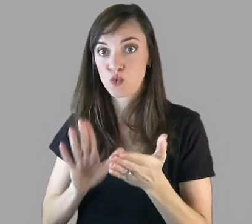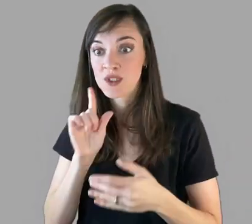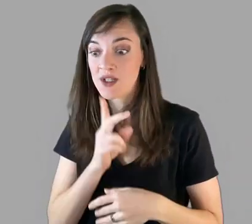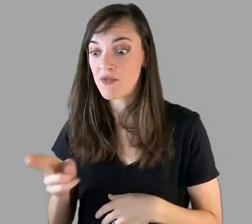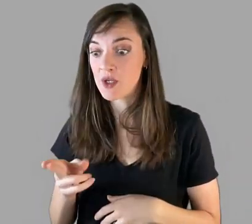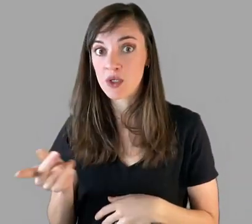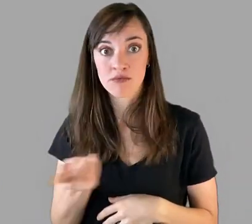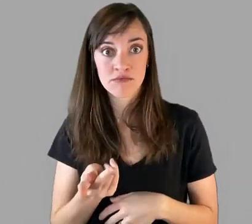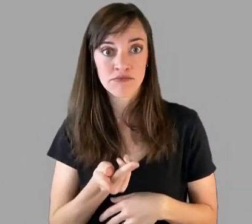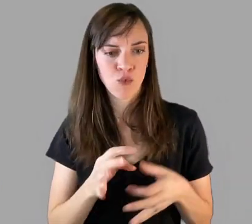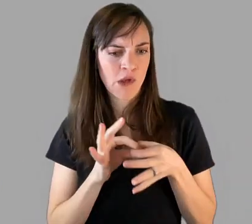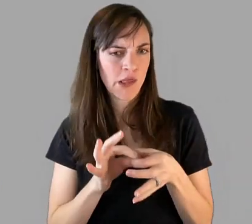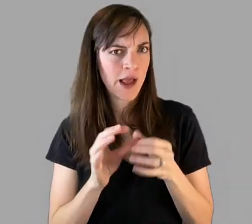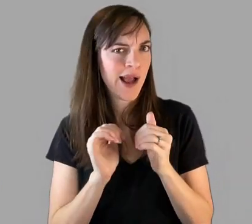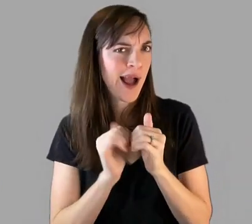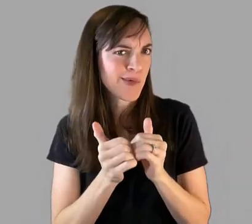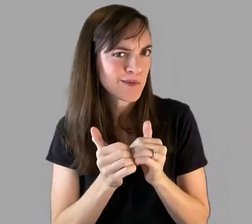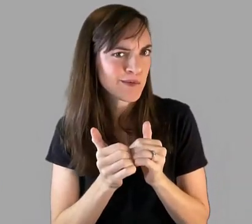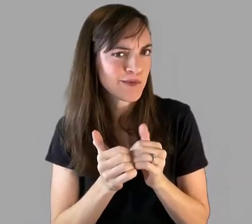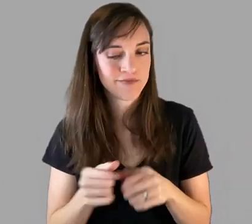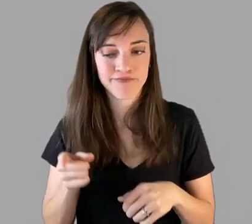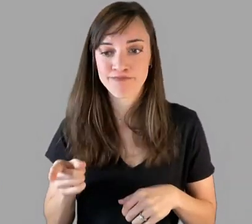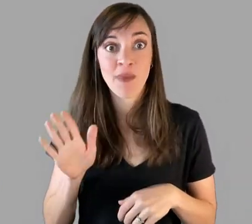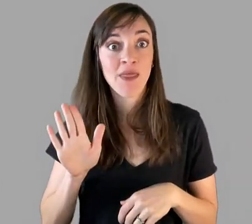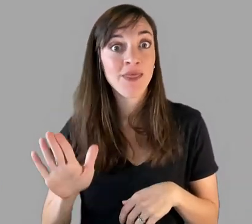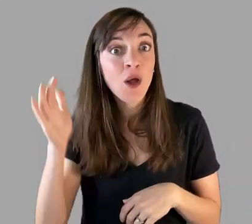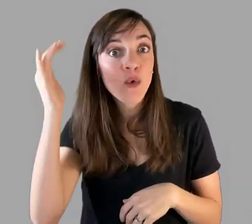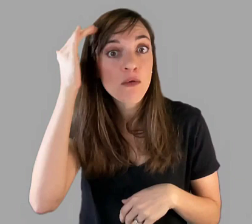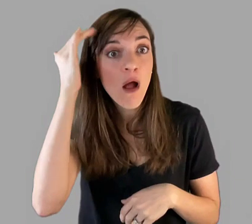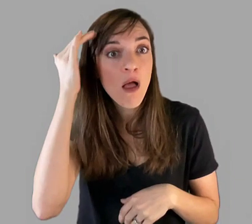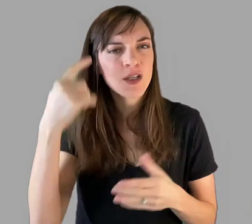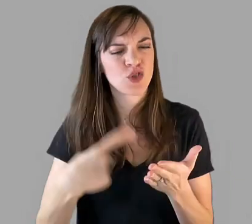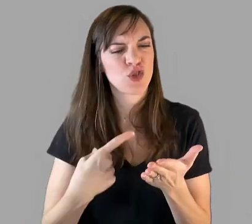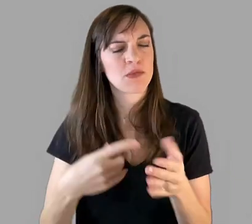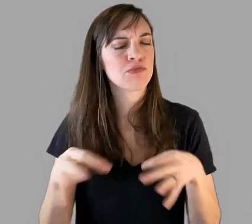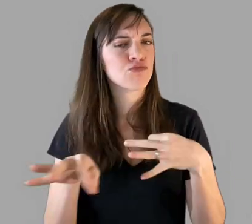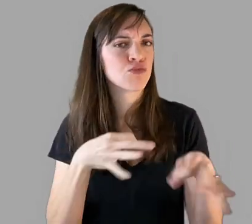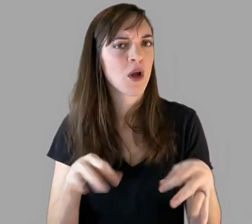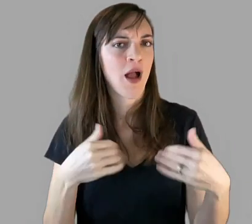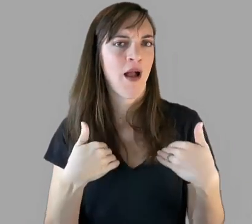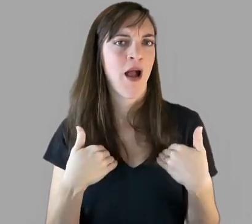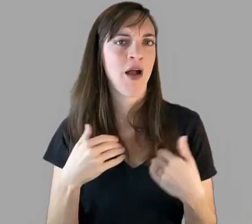of hearing (DHH)? Students who are DHH are sometimes described as having “Swiss cheese”